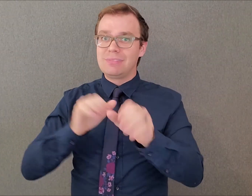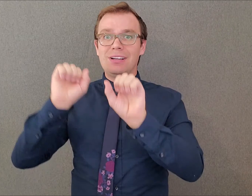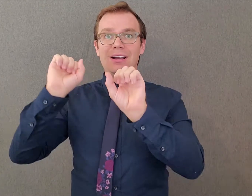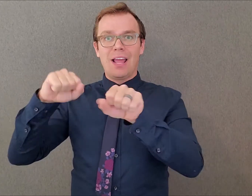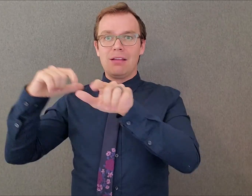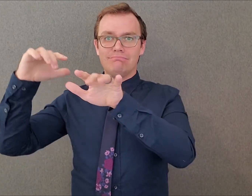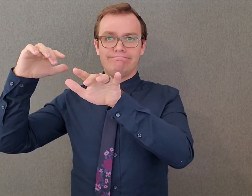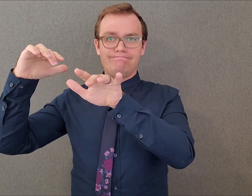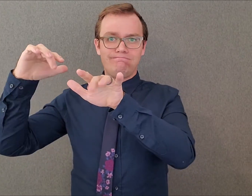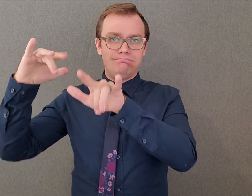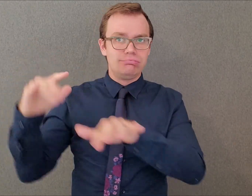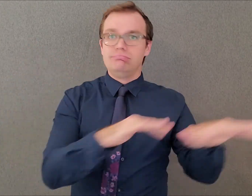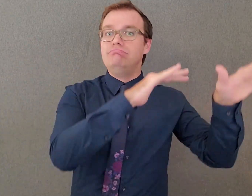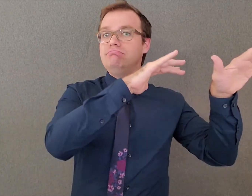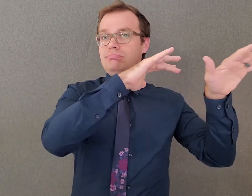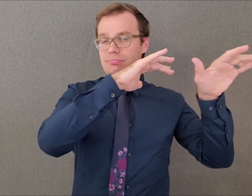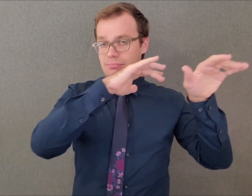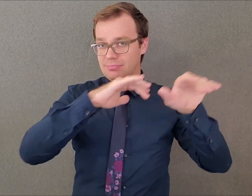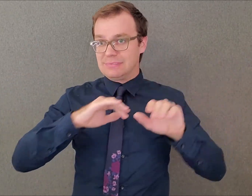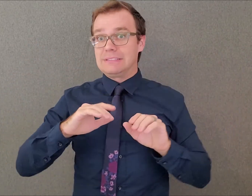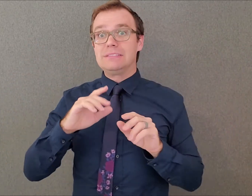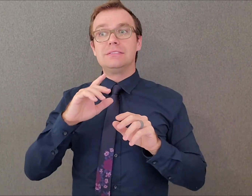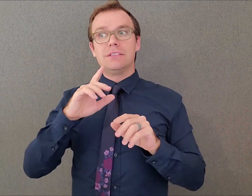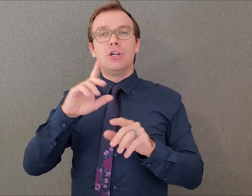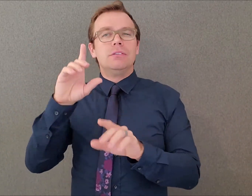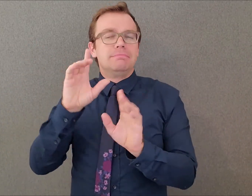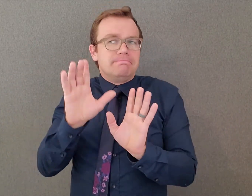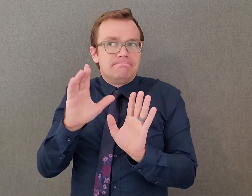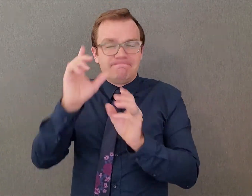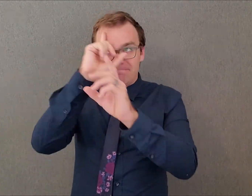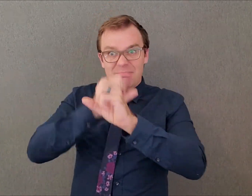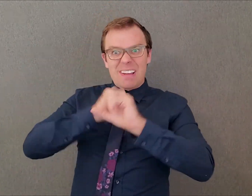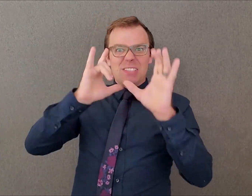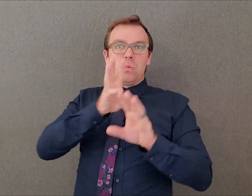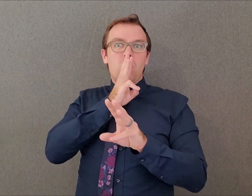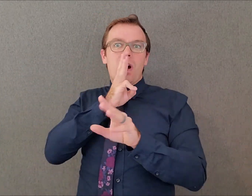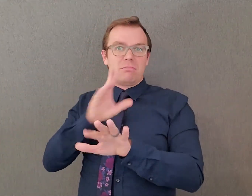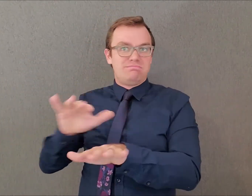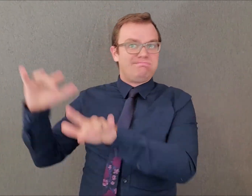debris flows can move quickly, and it is best to treat them like floods